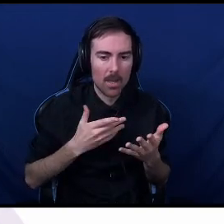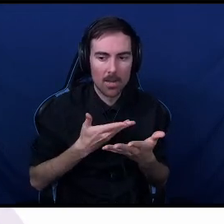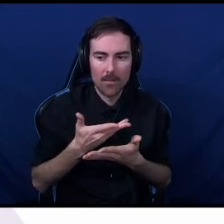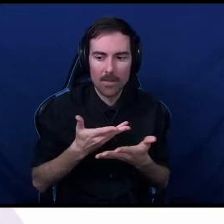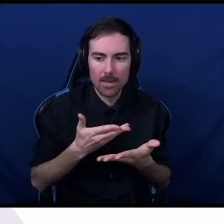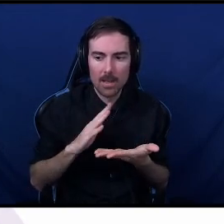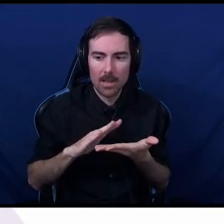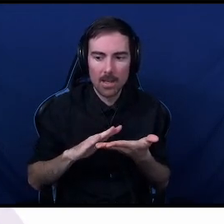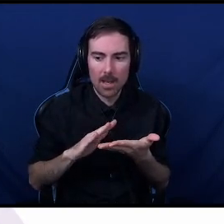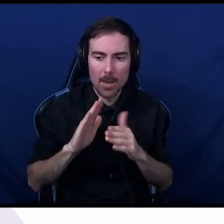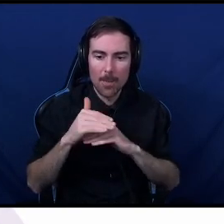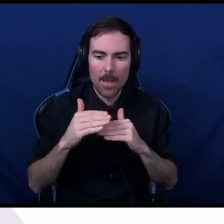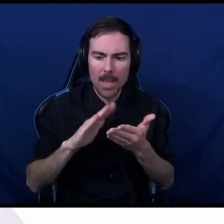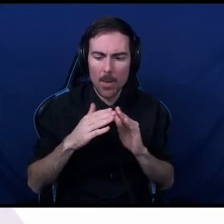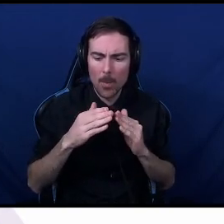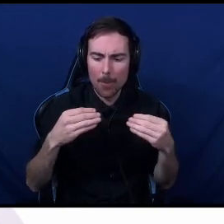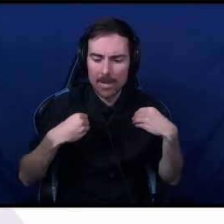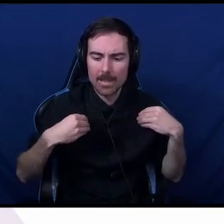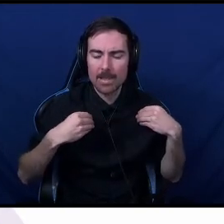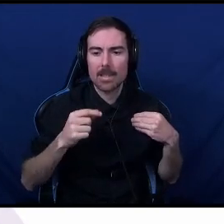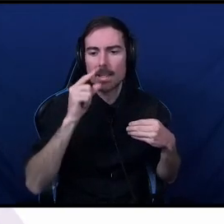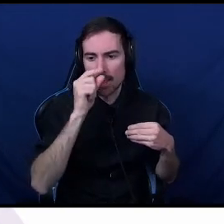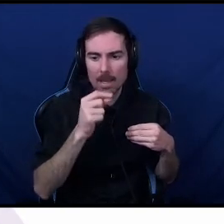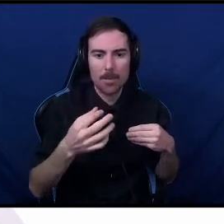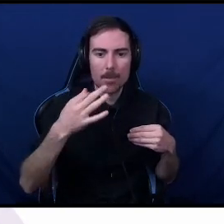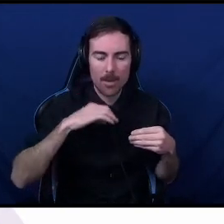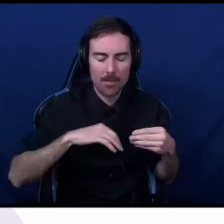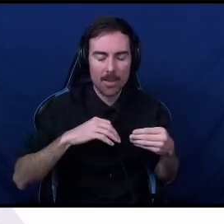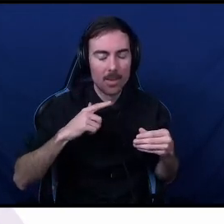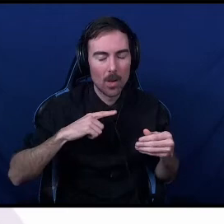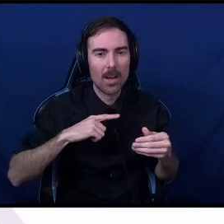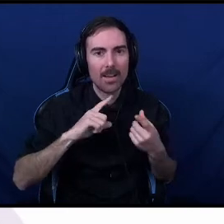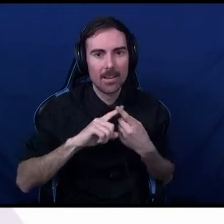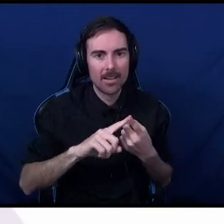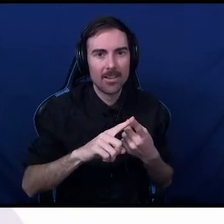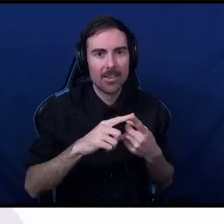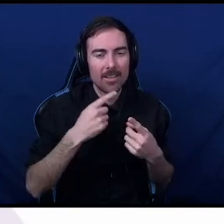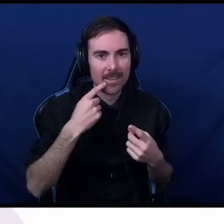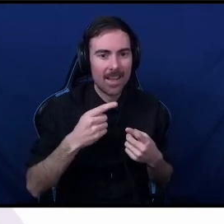benefit from the situation. That's why I keep going on about this idea that there's this untapped potential this ability